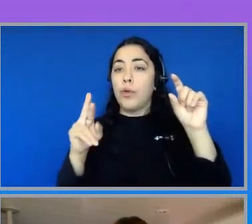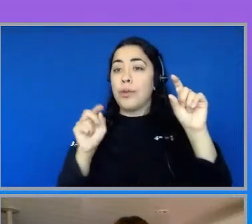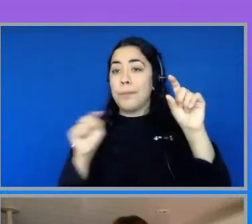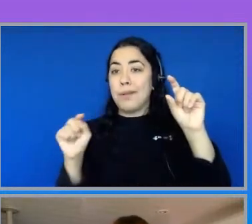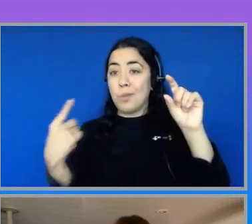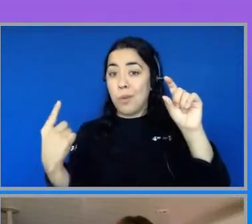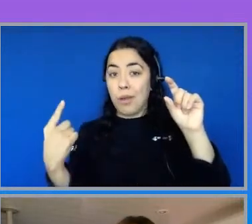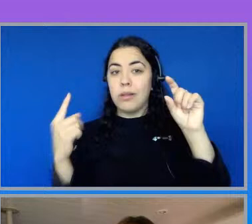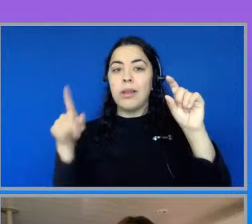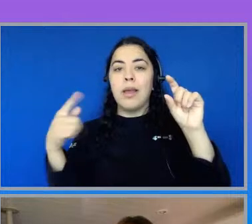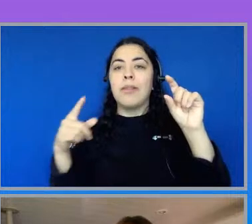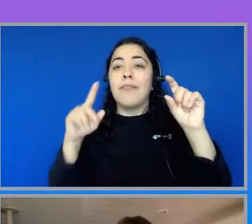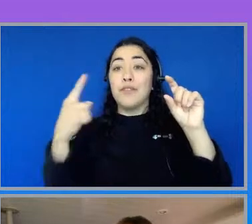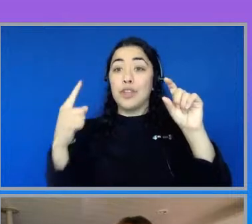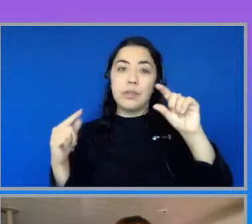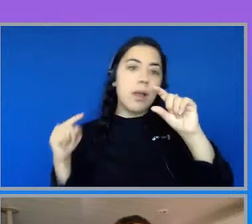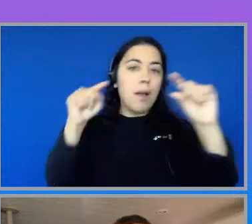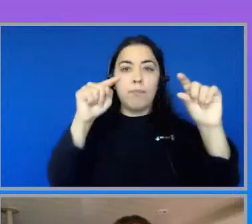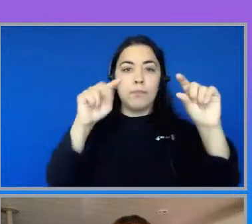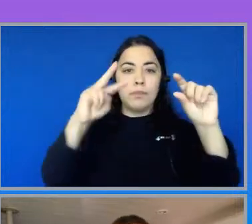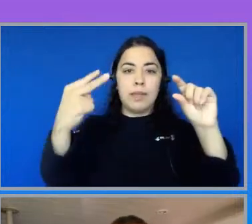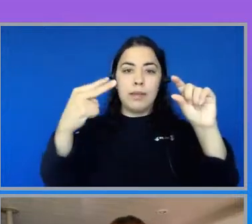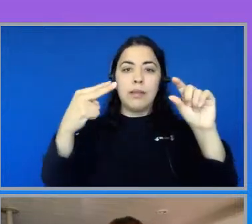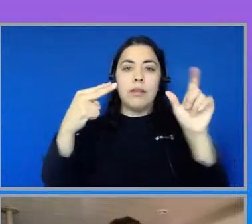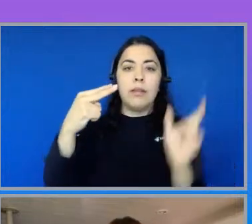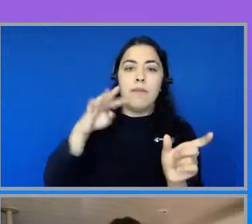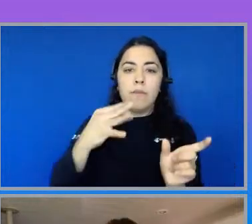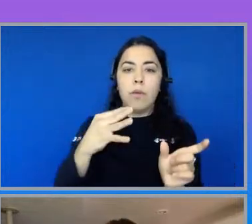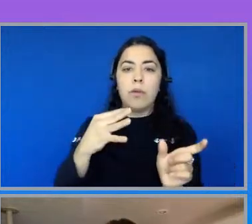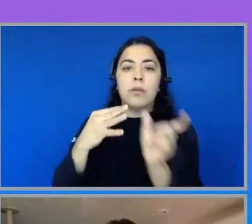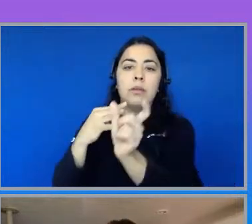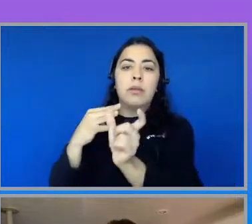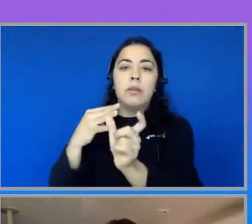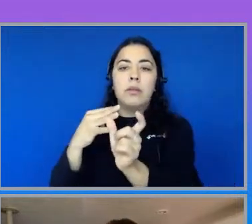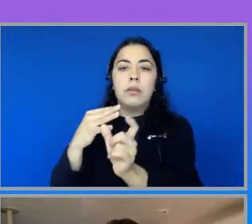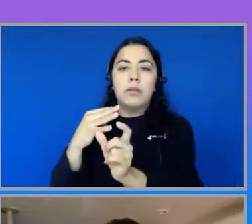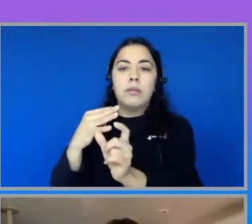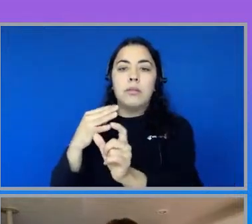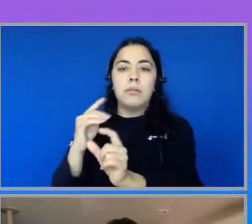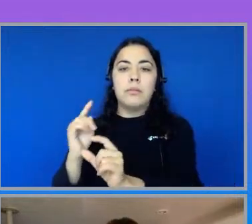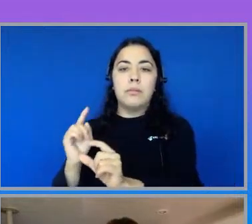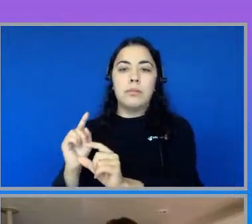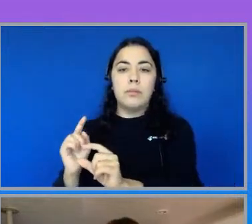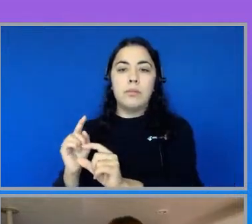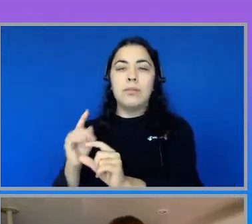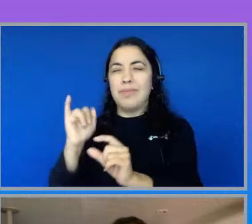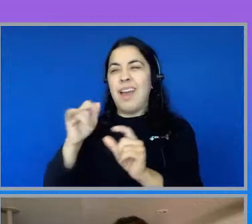that's been tab two first. But the rest of the tab order is just as they are in the Dom. So